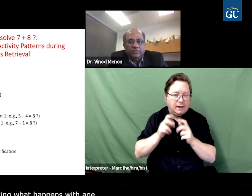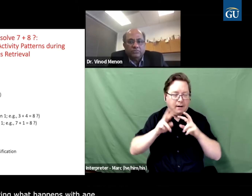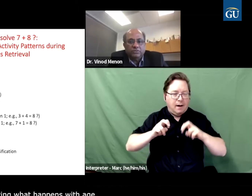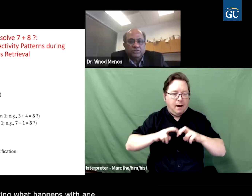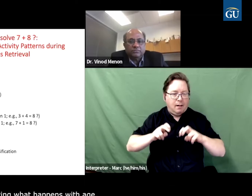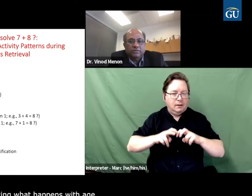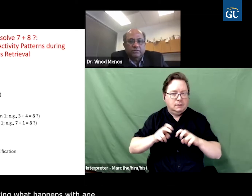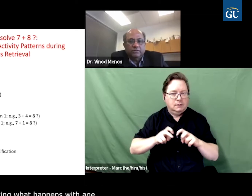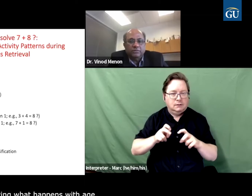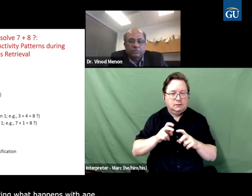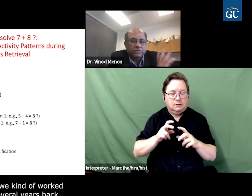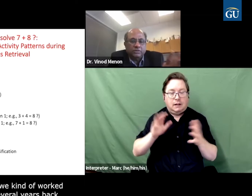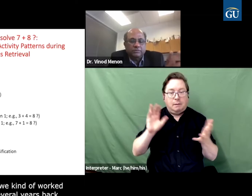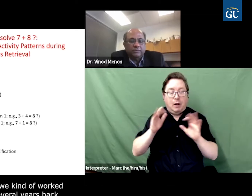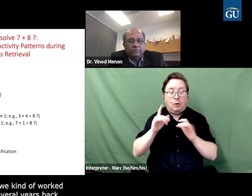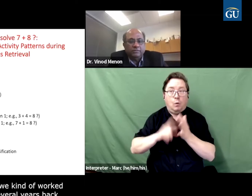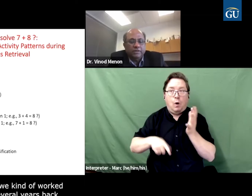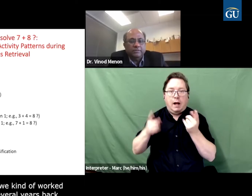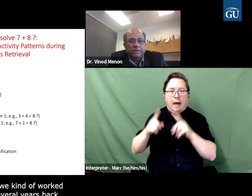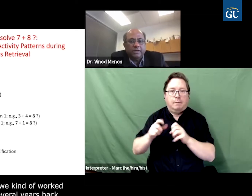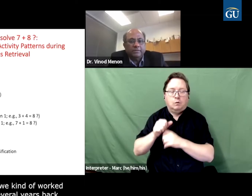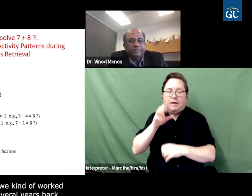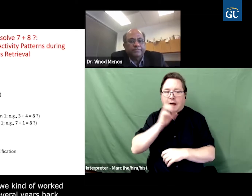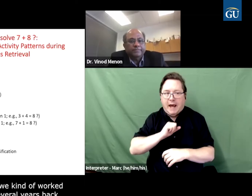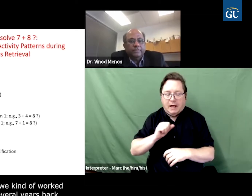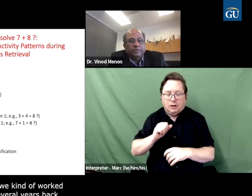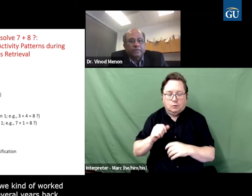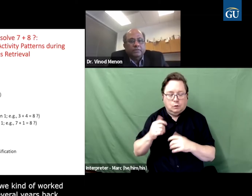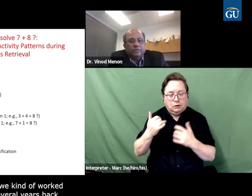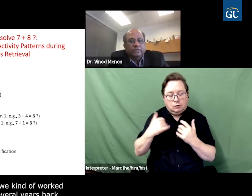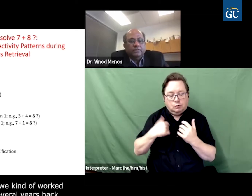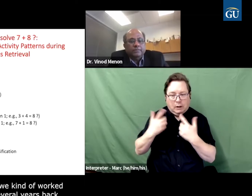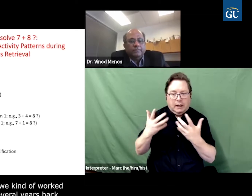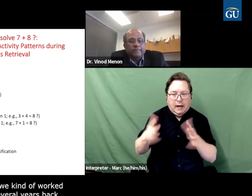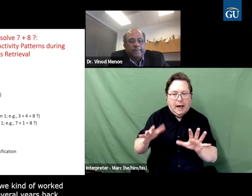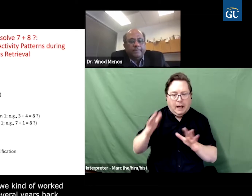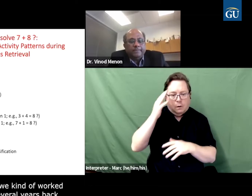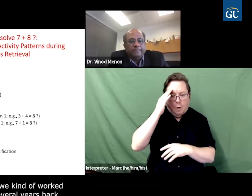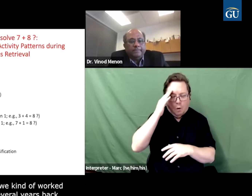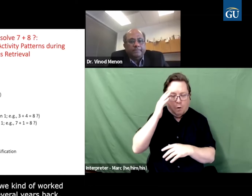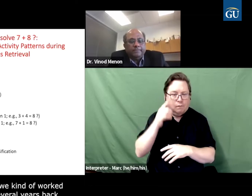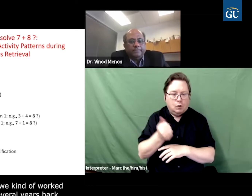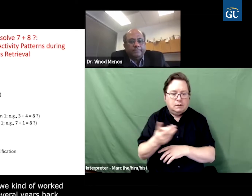what happens with age which we kind of worked out several years back